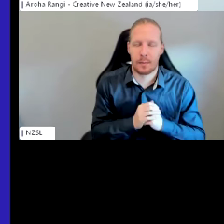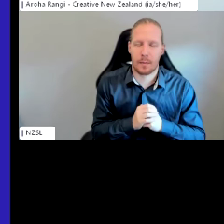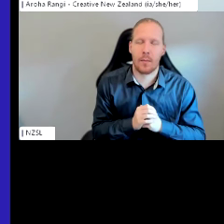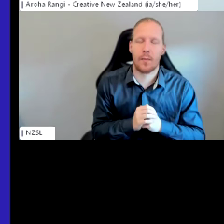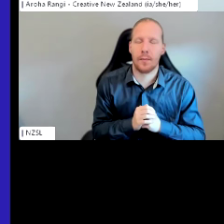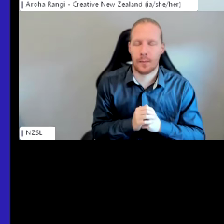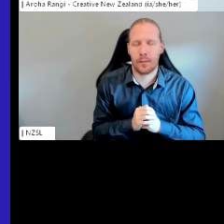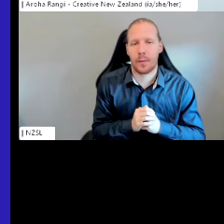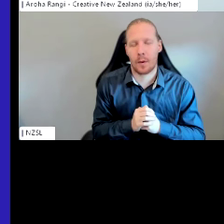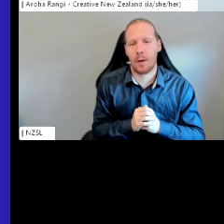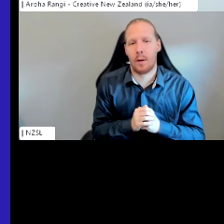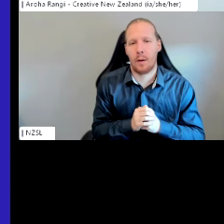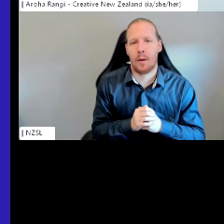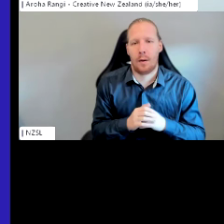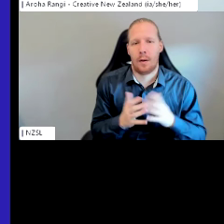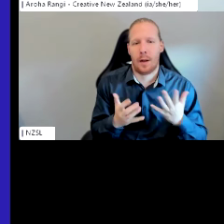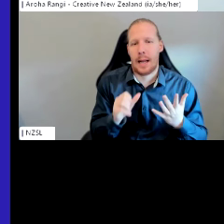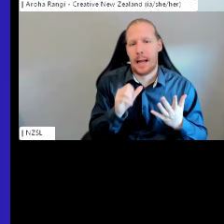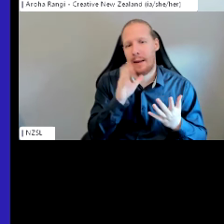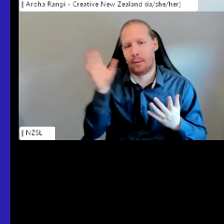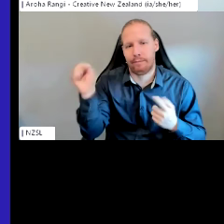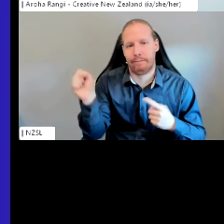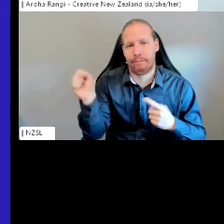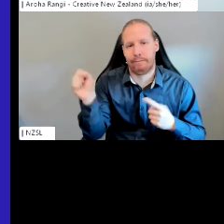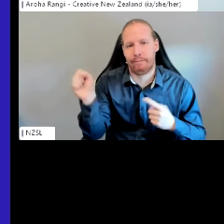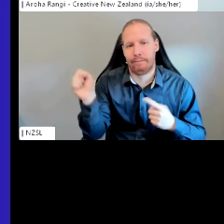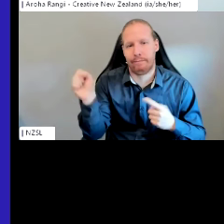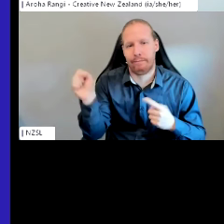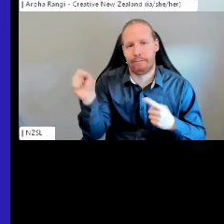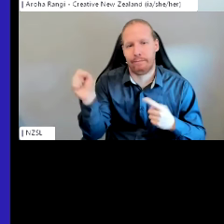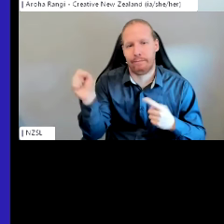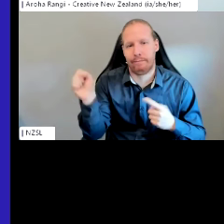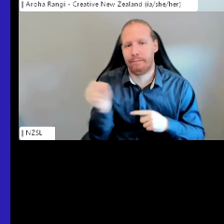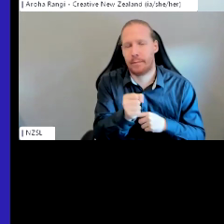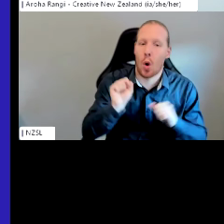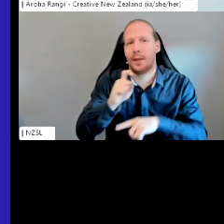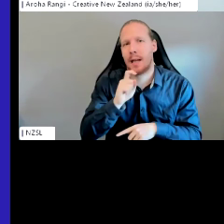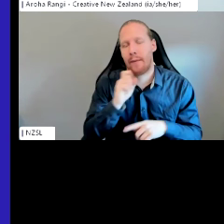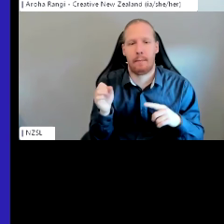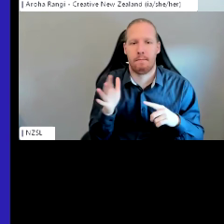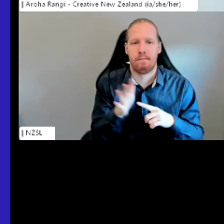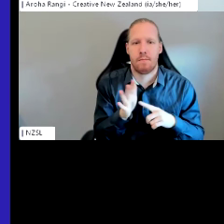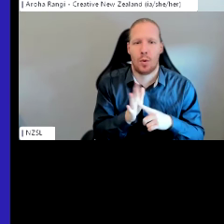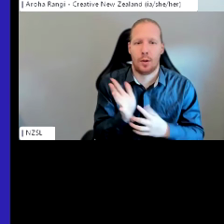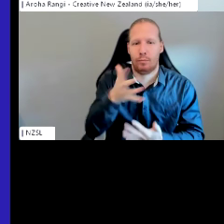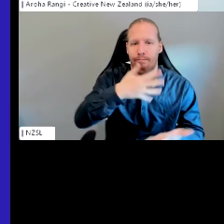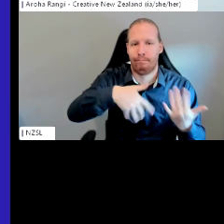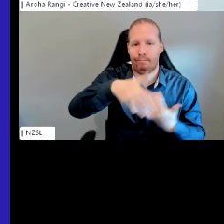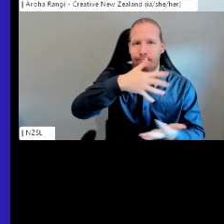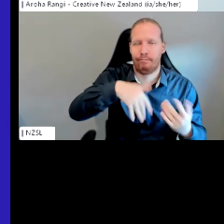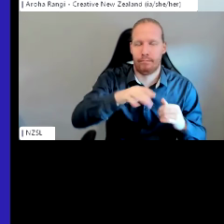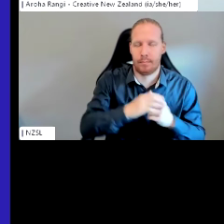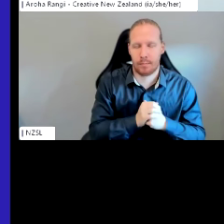in your control or putting a layer of your own people in is is really important. Um I should also